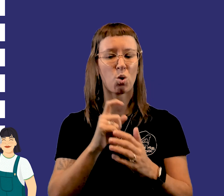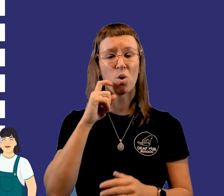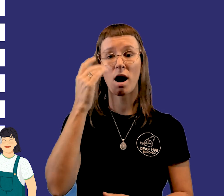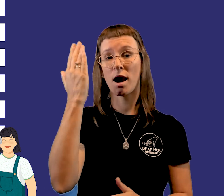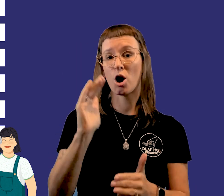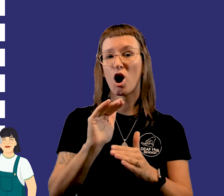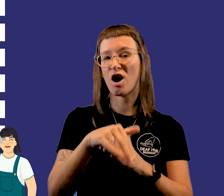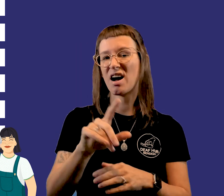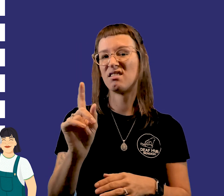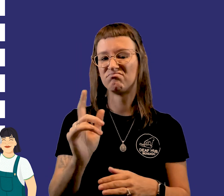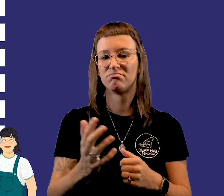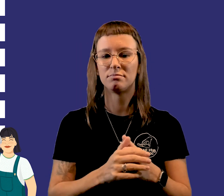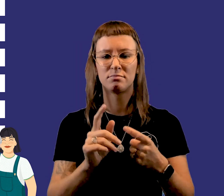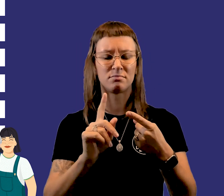We will cover: -What menopause is.